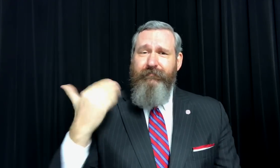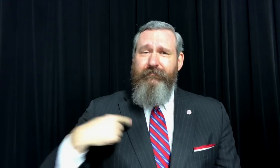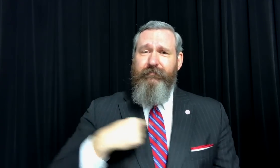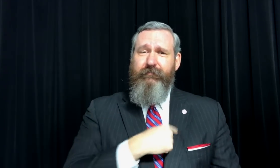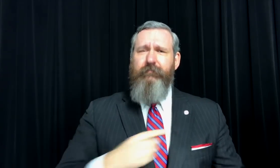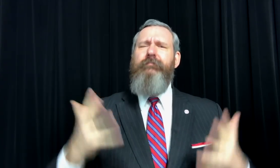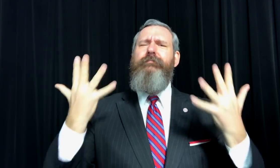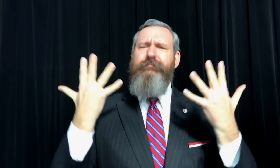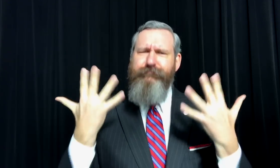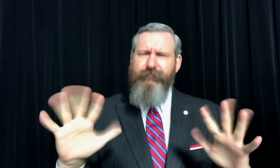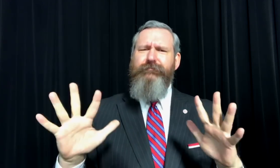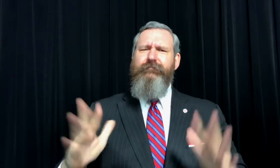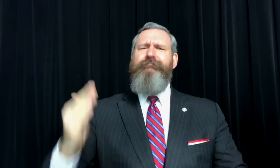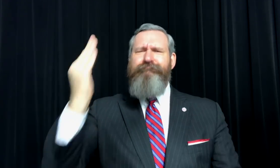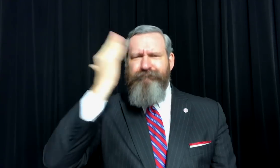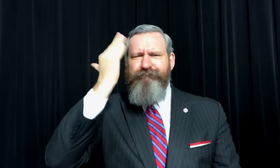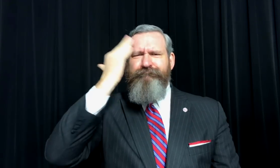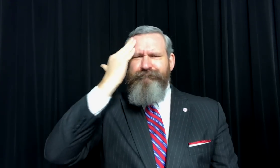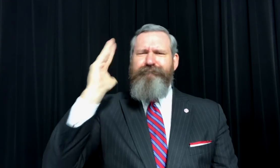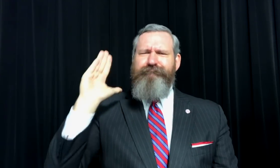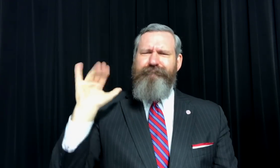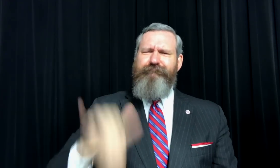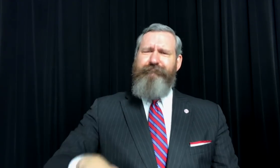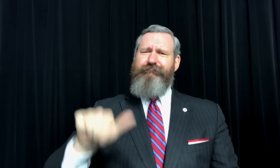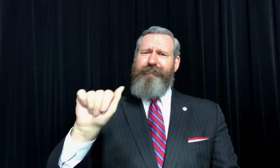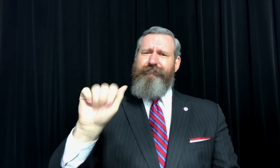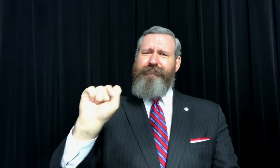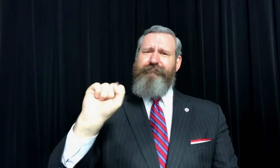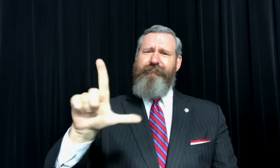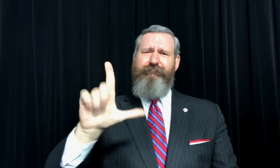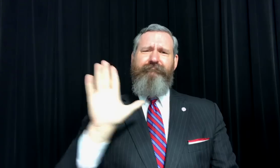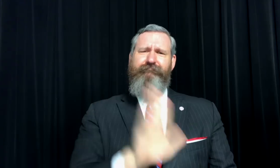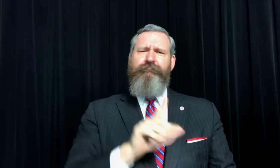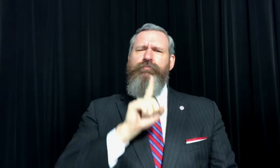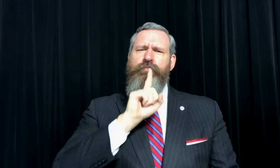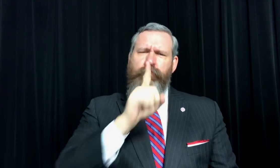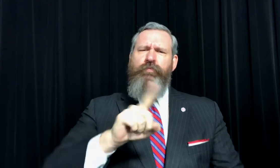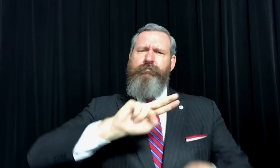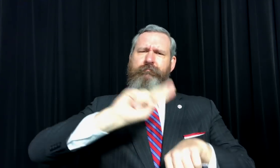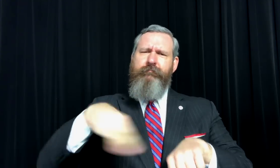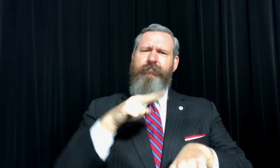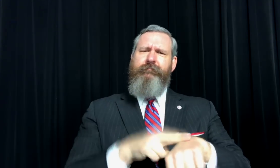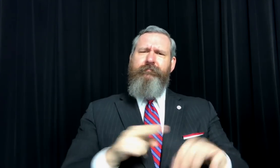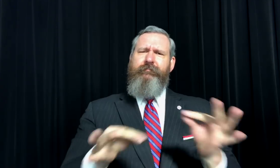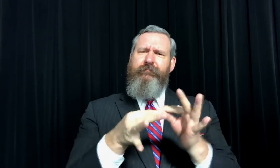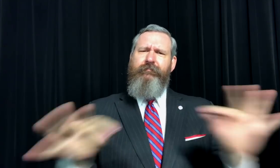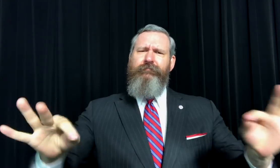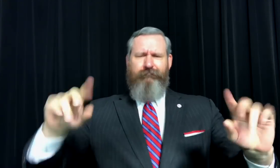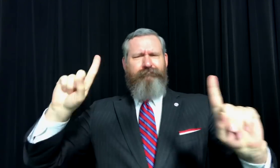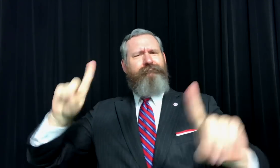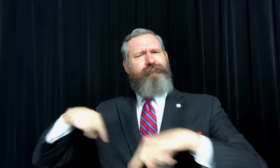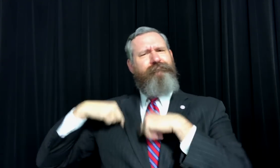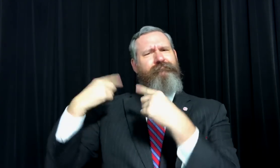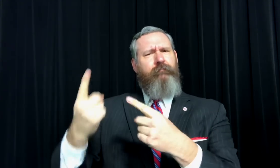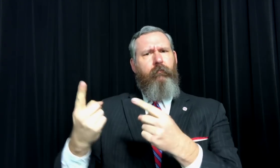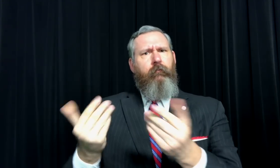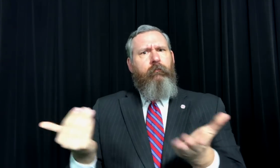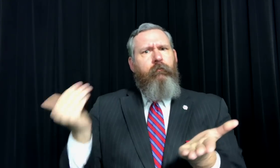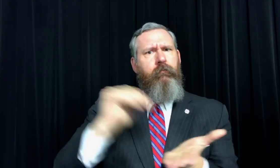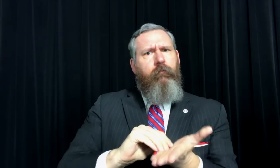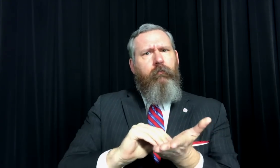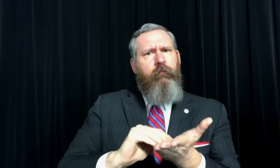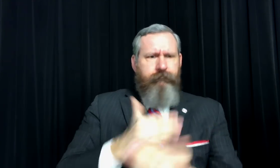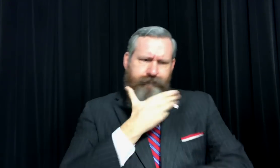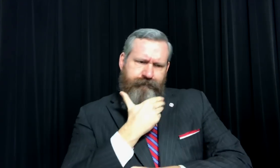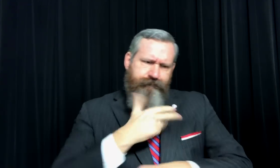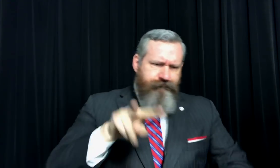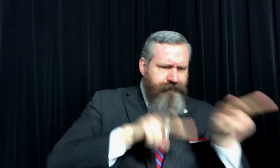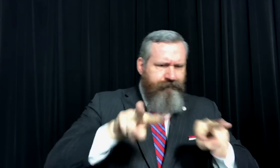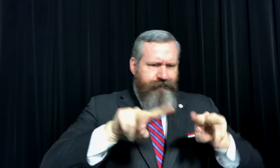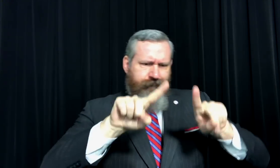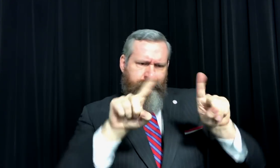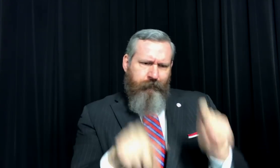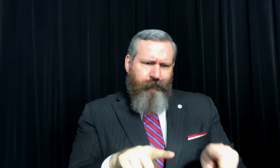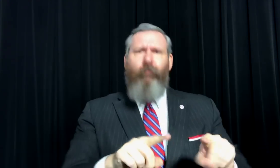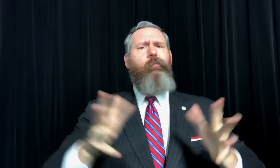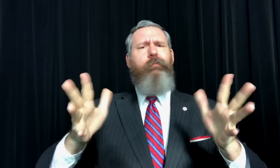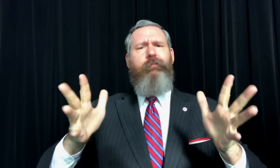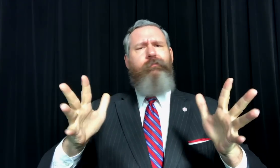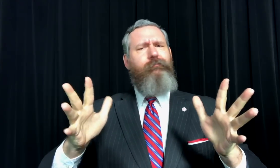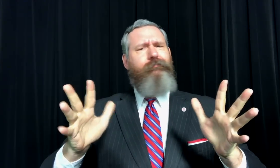that the long-established premise of ASL being a legitimate language was now in question.